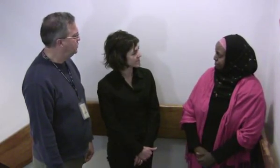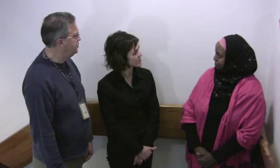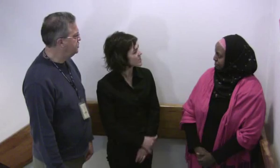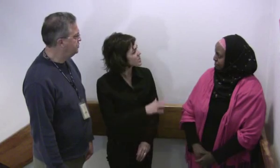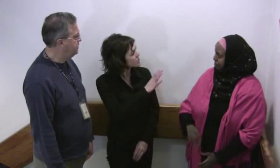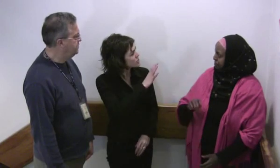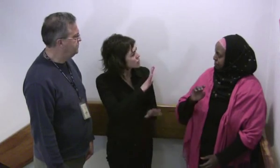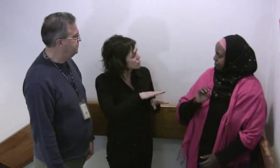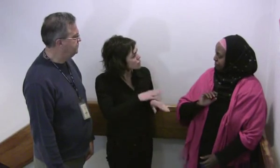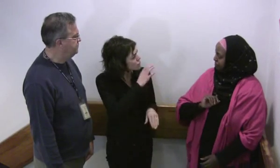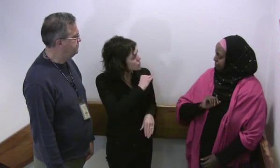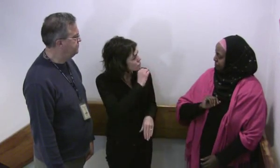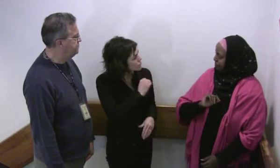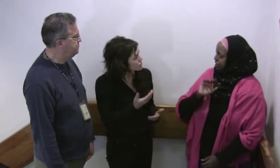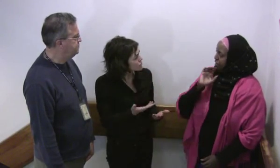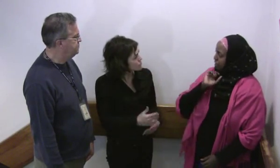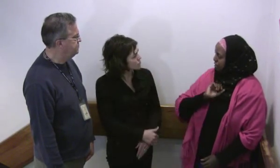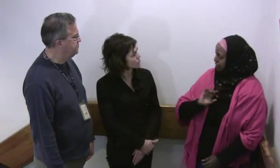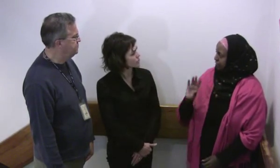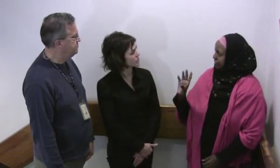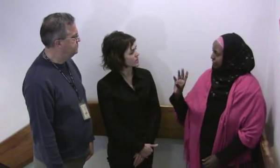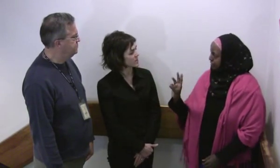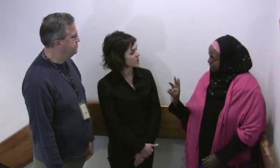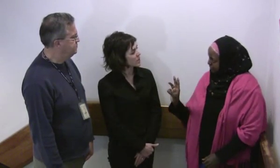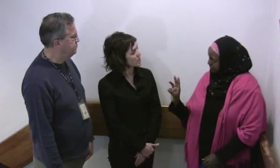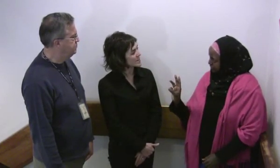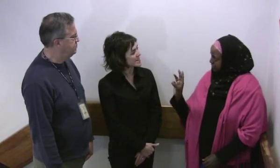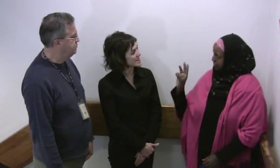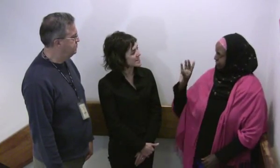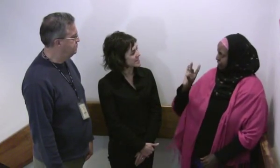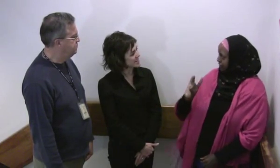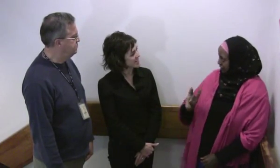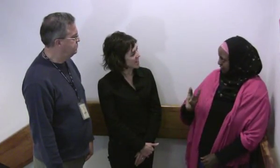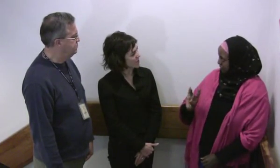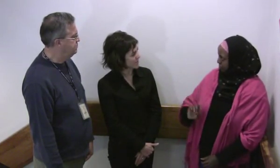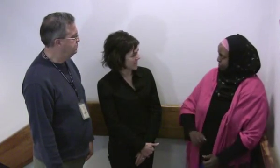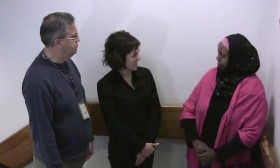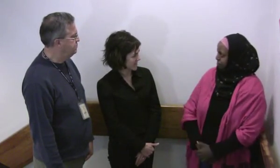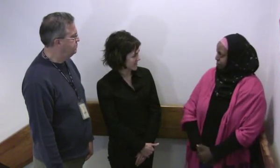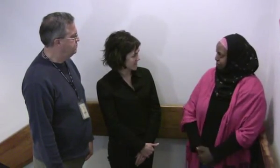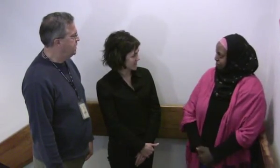How old are your children? 6 and 8.